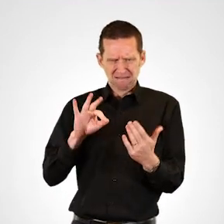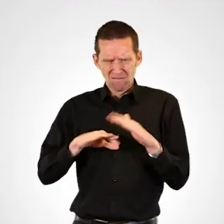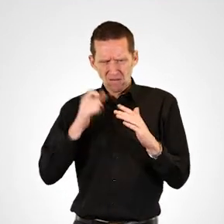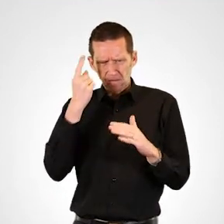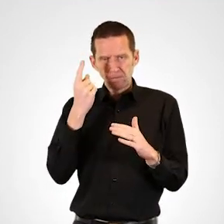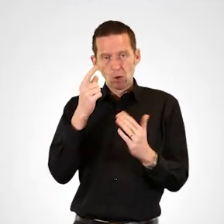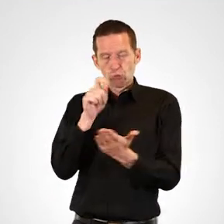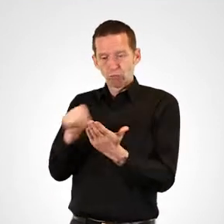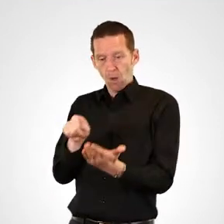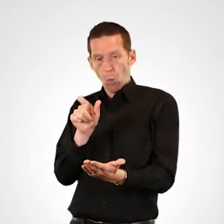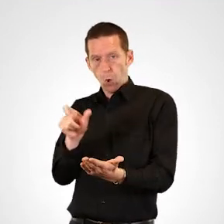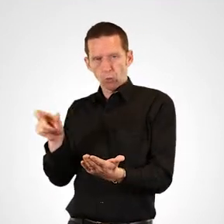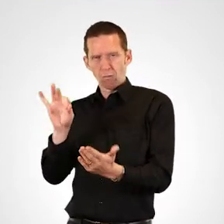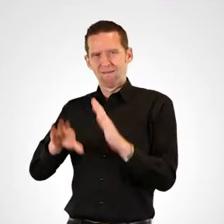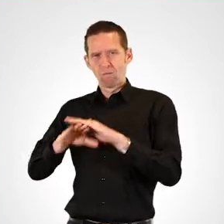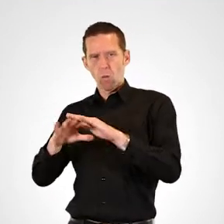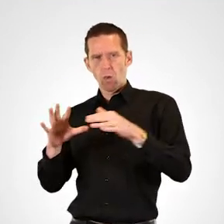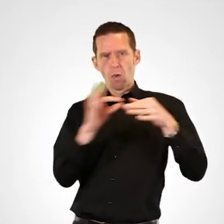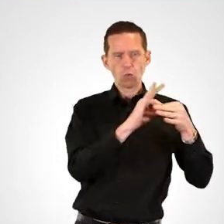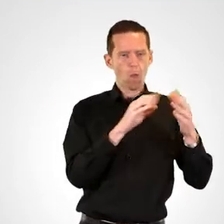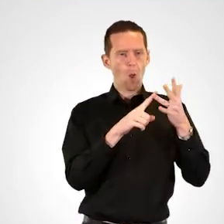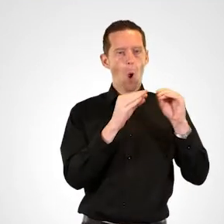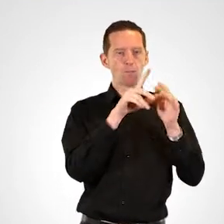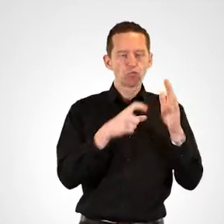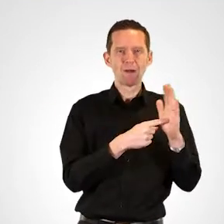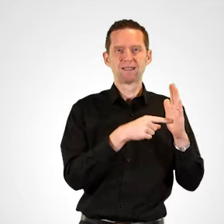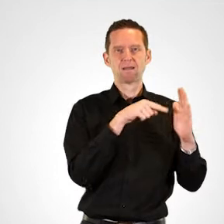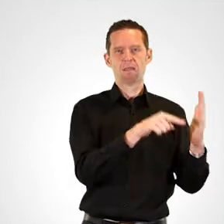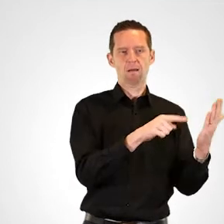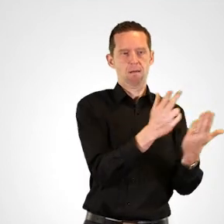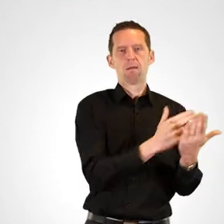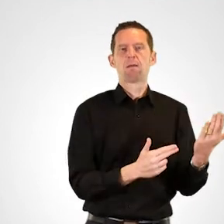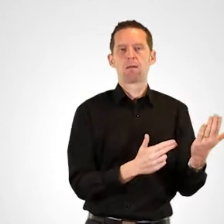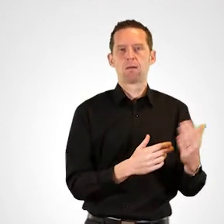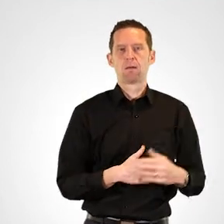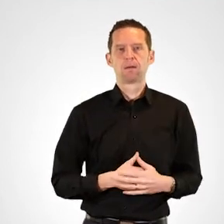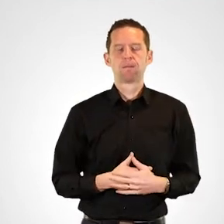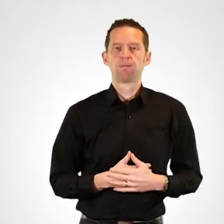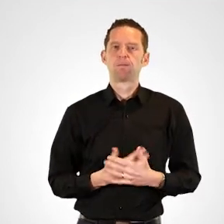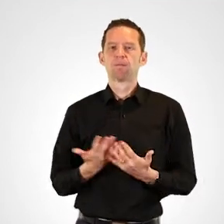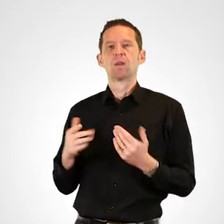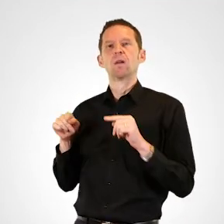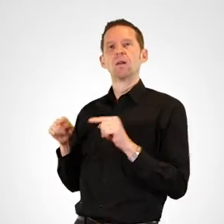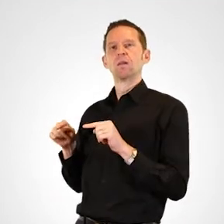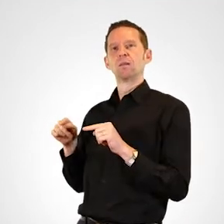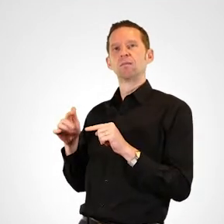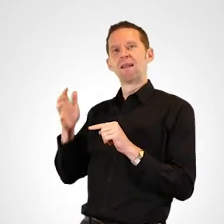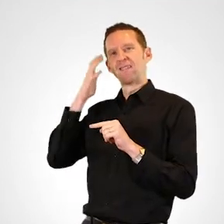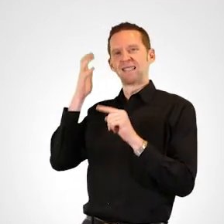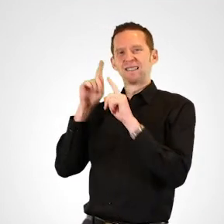don't have a direct relationship to the objects that they represent. In other words, getting a notion, and this is the fancy terminology,